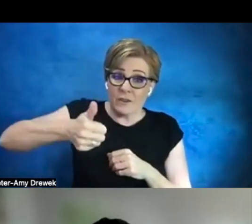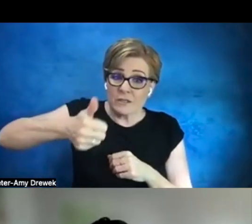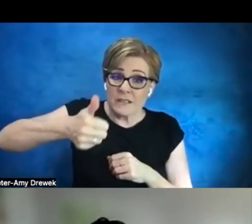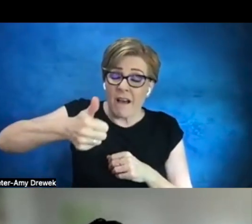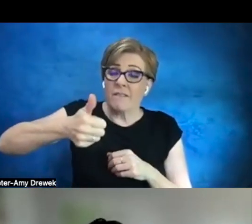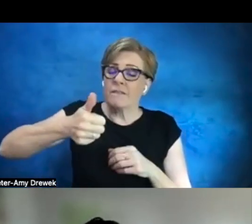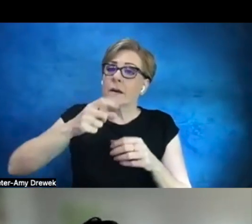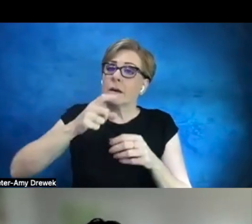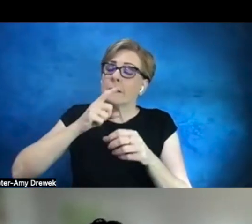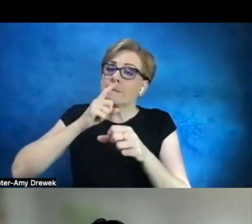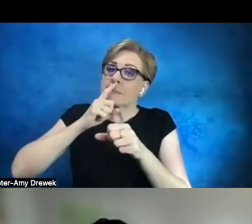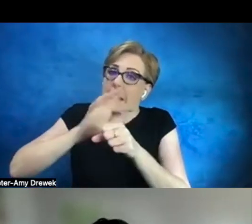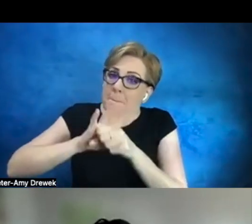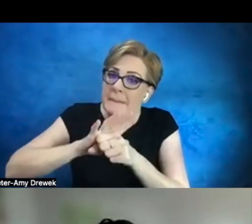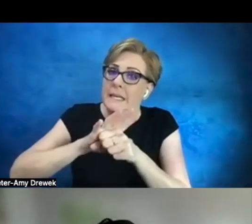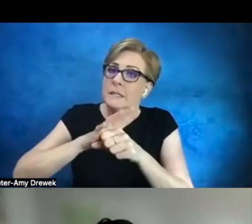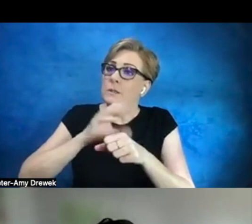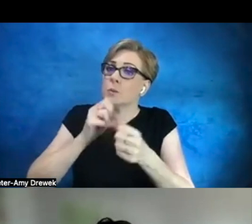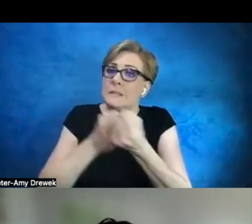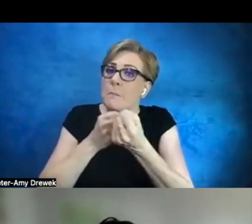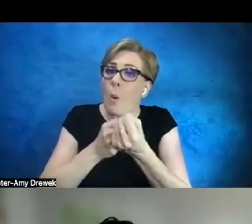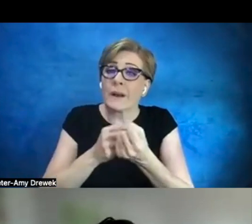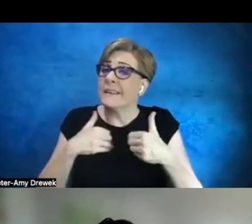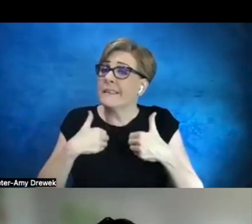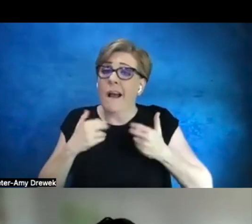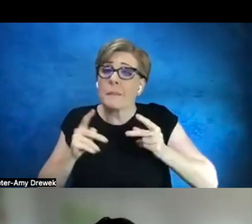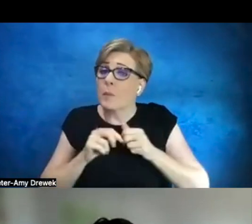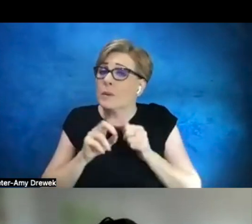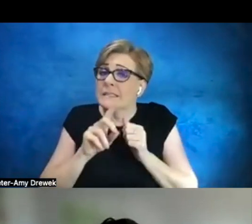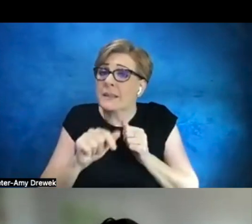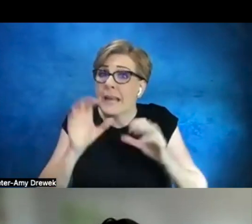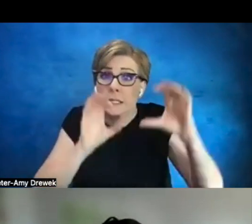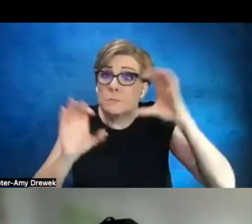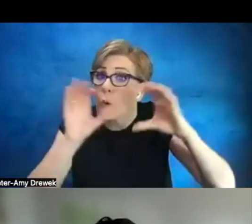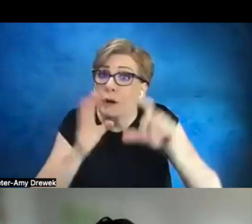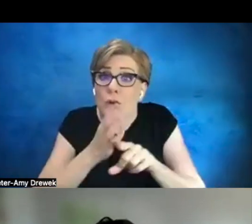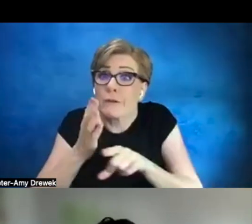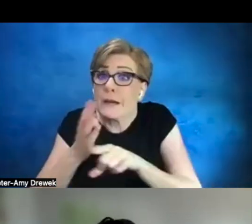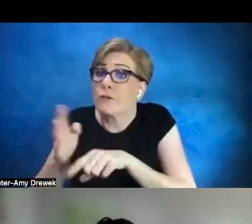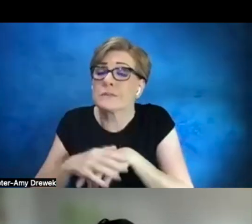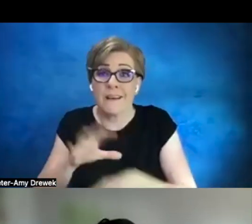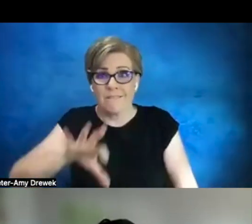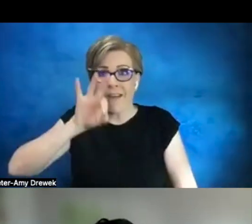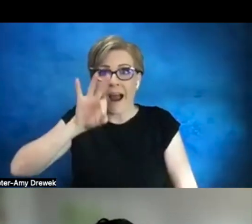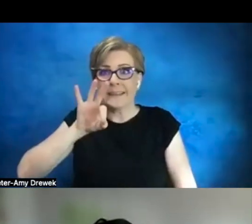disabilities and exploring their careers and finding their passion and reminding them that